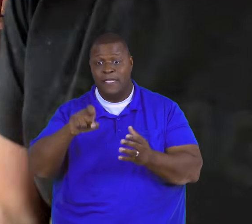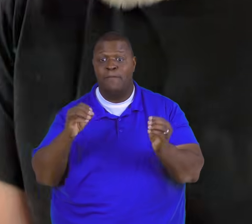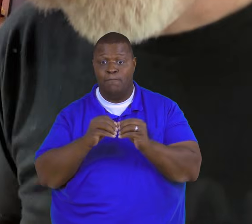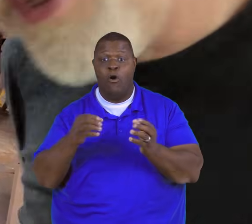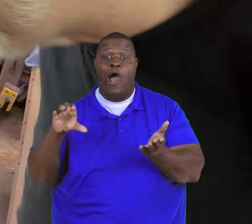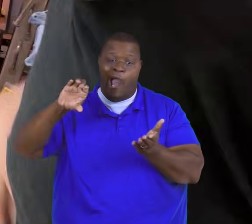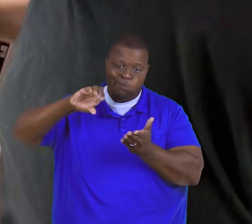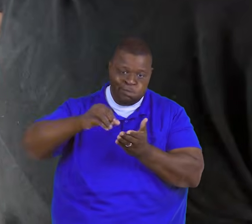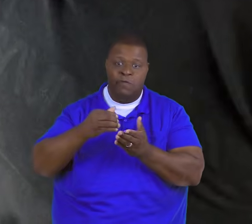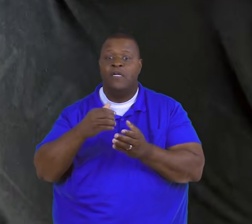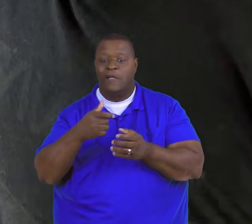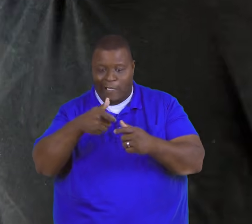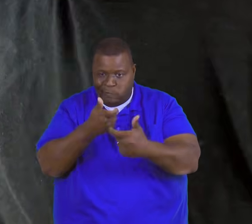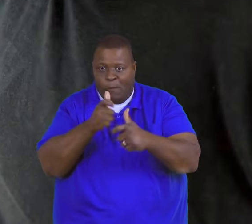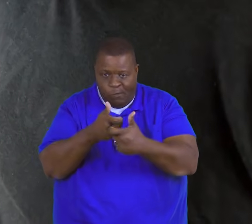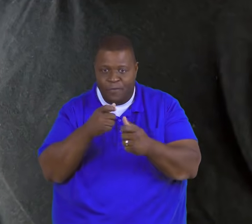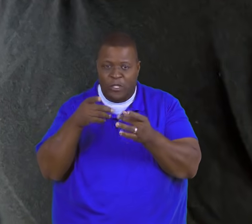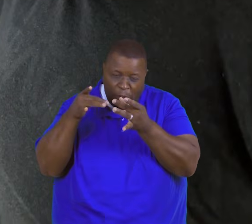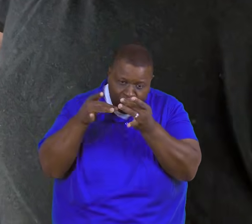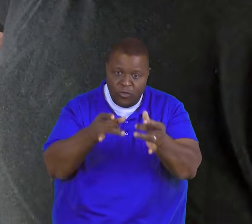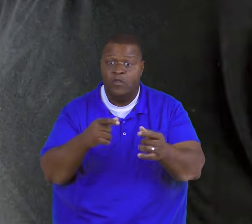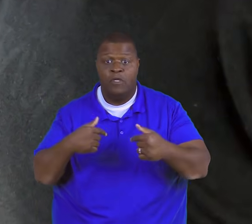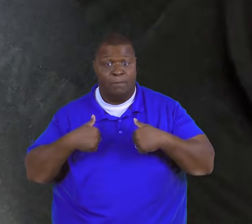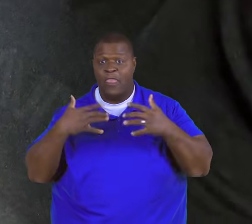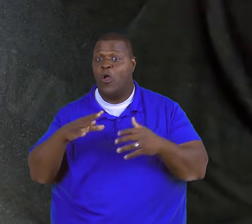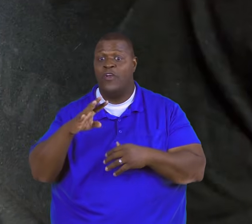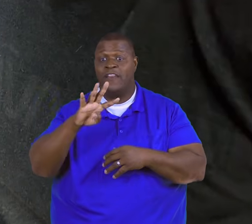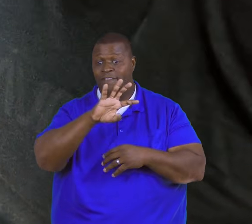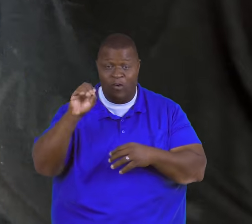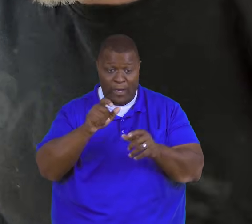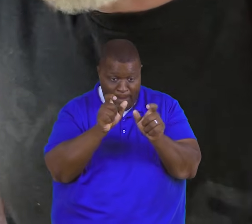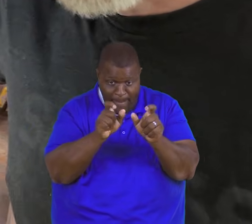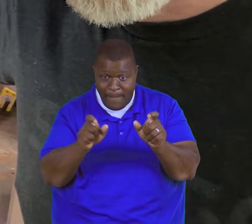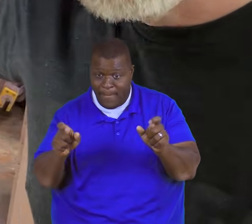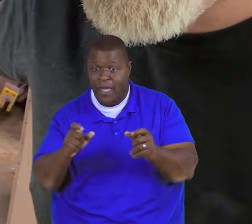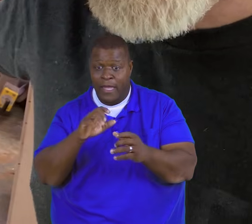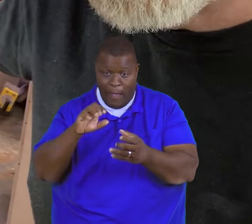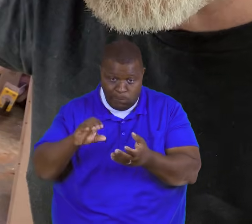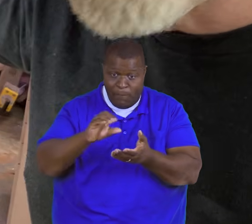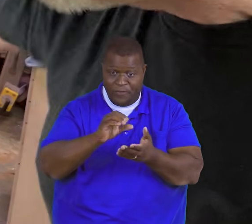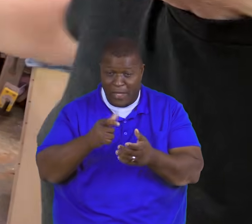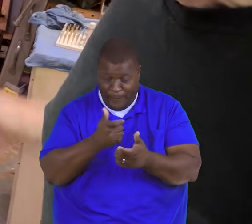Hey, so I've lapped all 40 of these pieces to each other with a 1,000 grit lap.